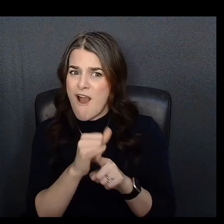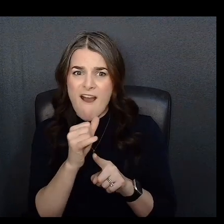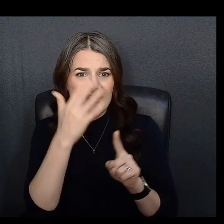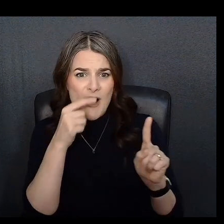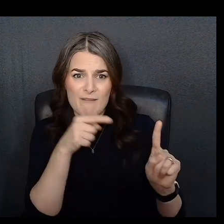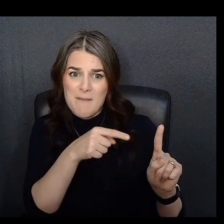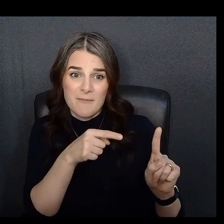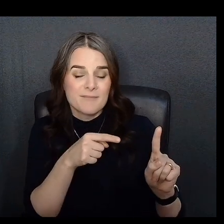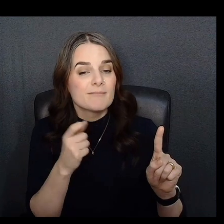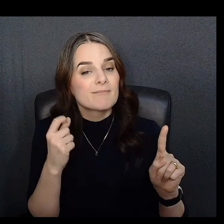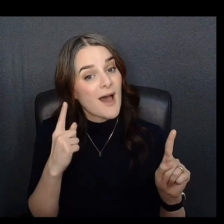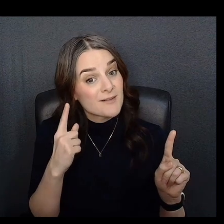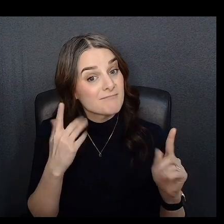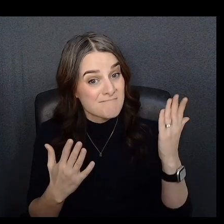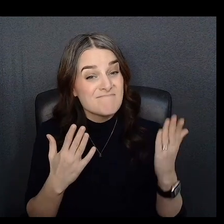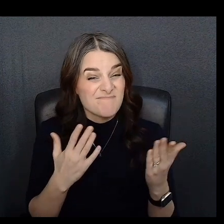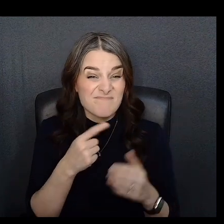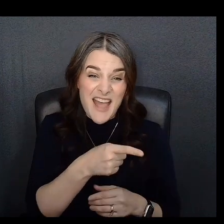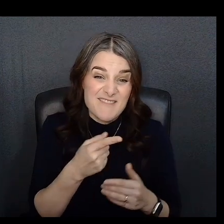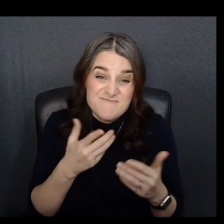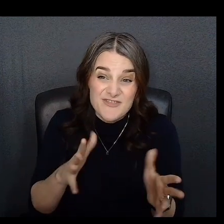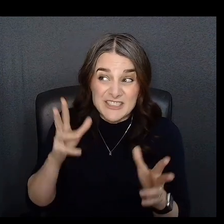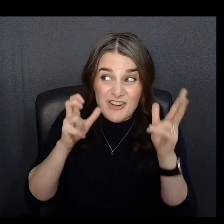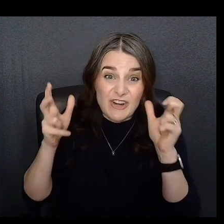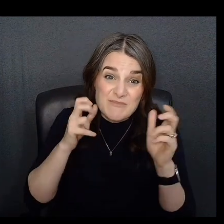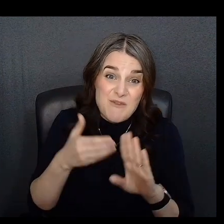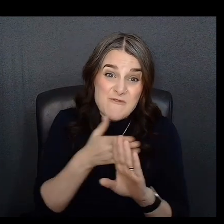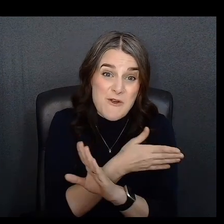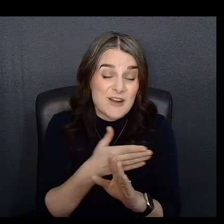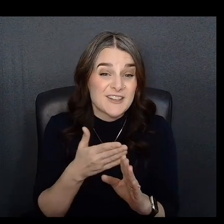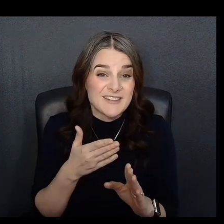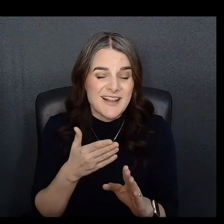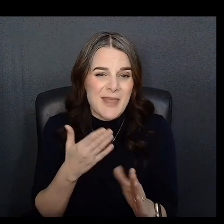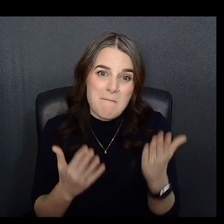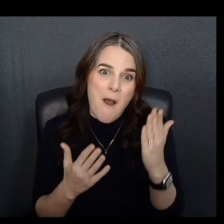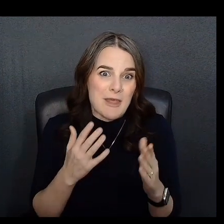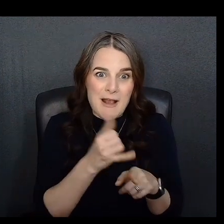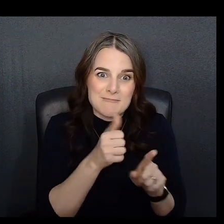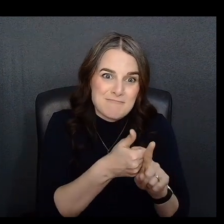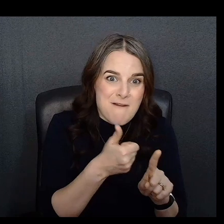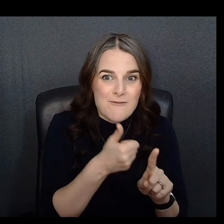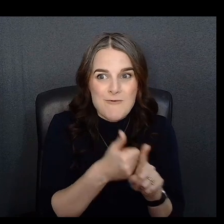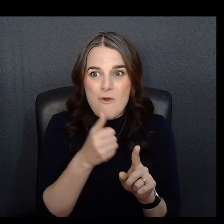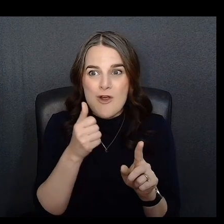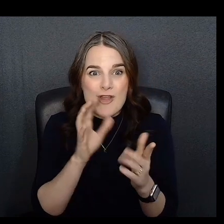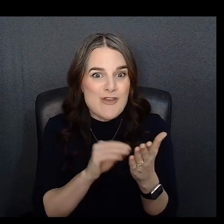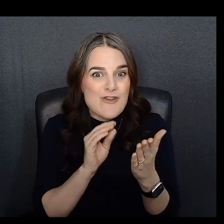And so that's something that people, we're were humans, we're going to learn these things, whether we're explicitly